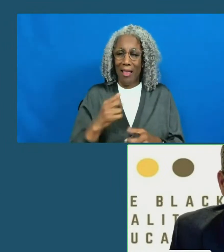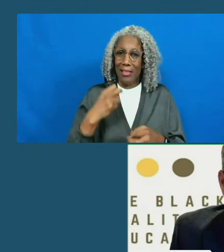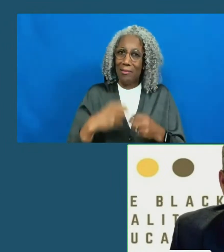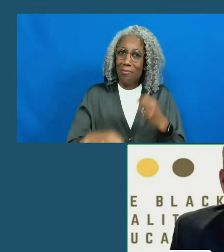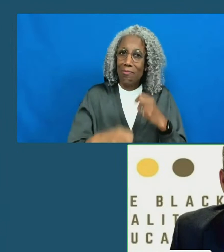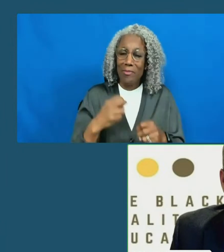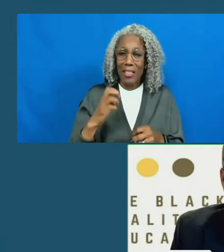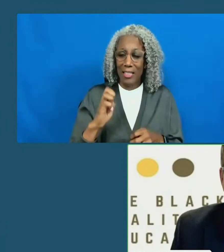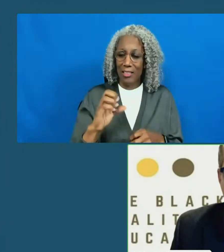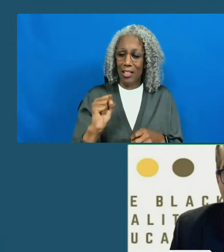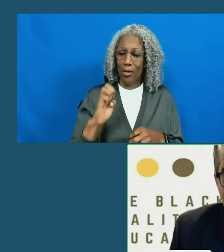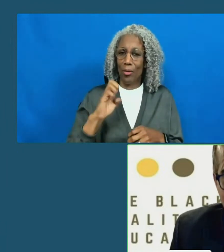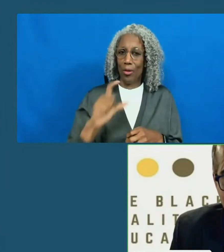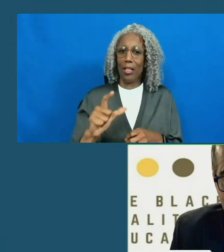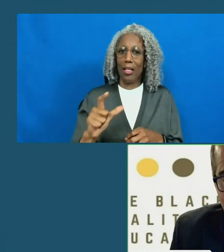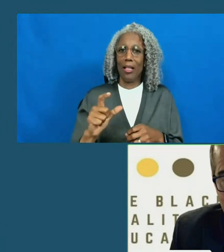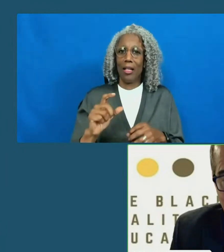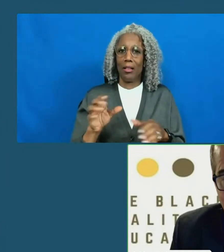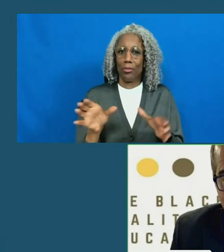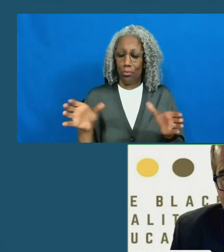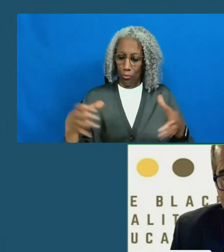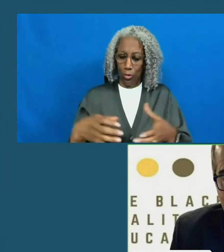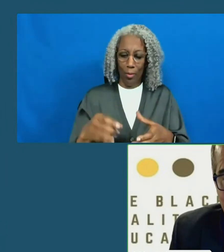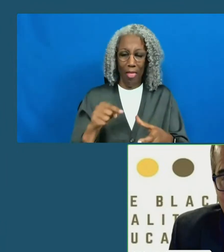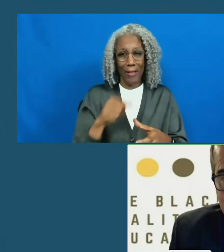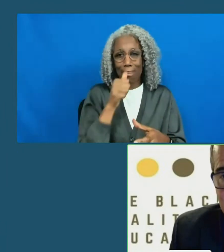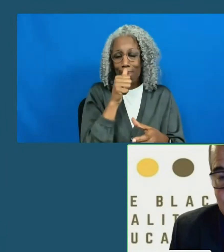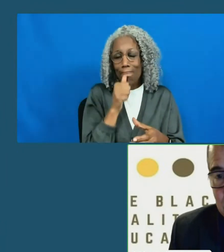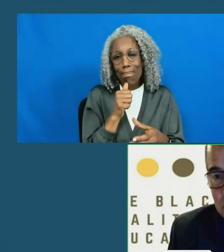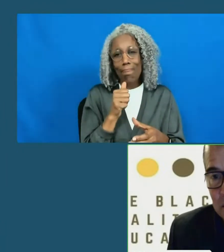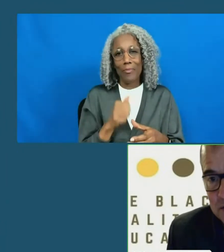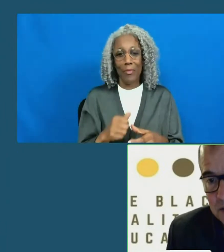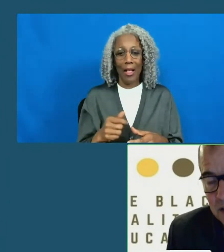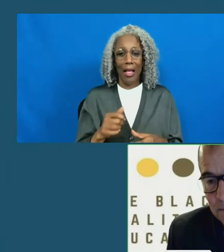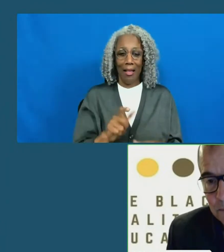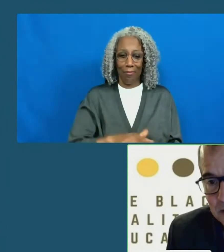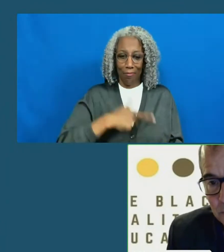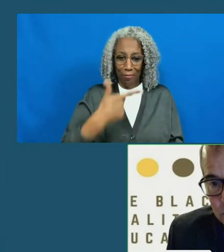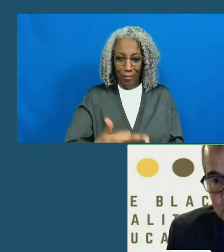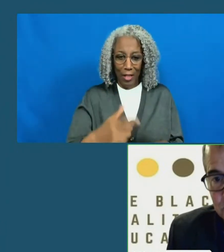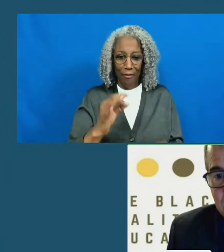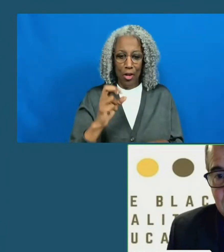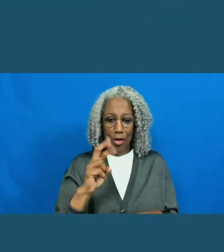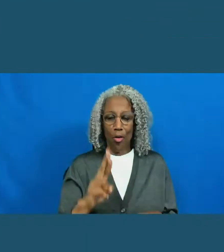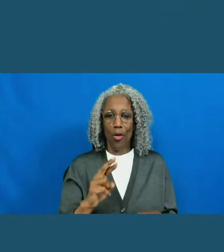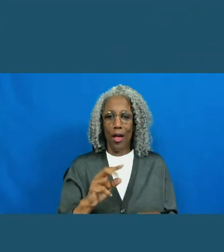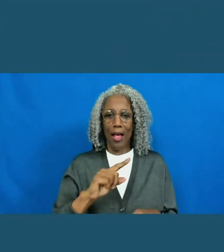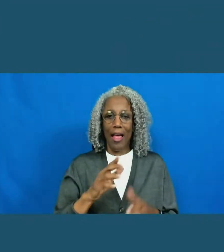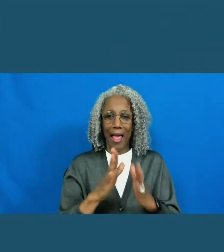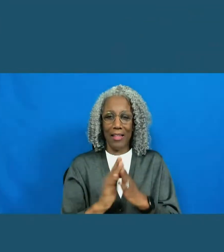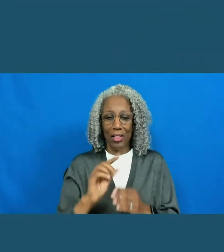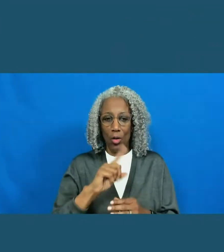we're going to get out of that. Of course, the difficulty that the population is enduring and